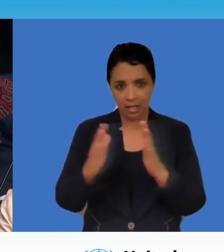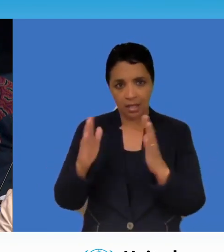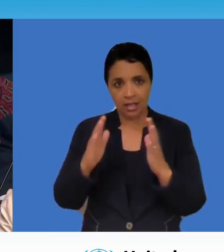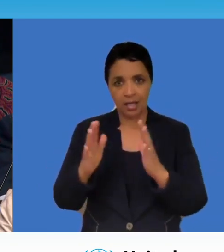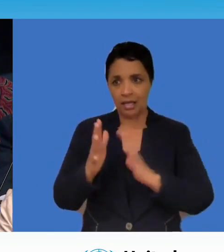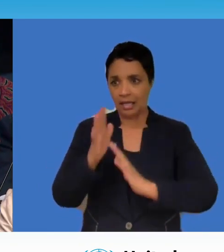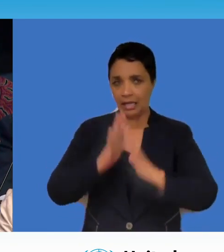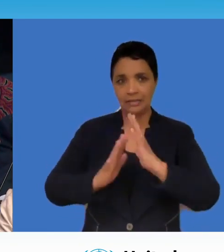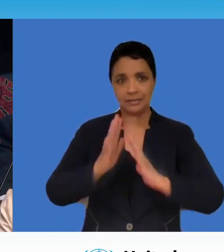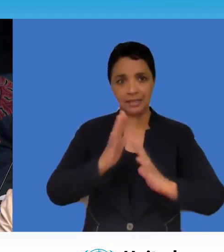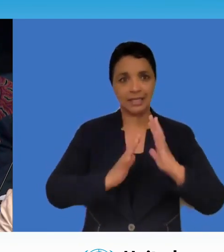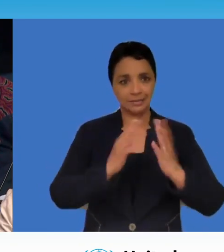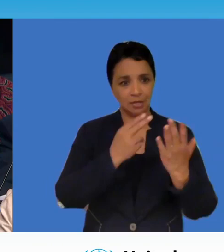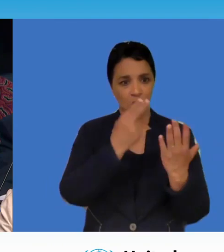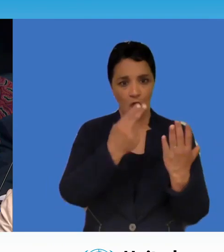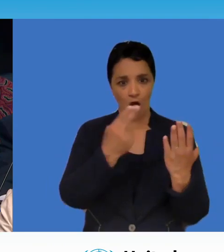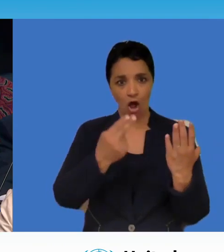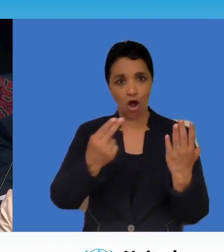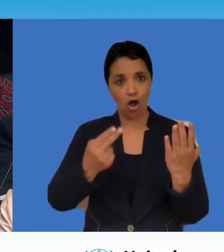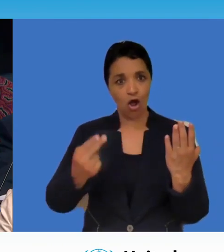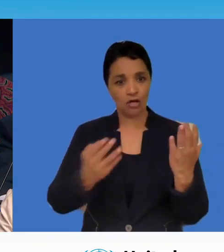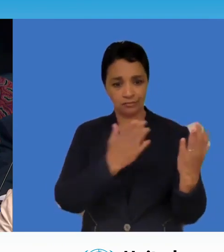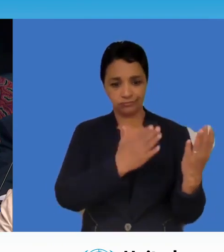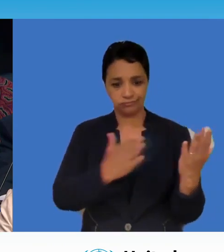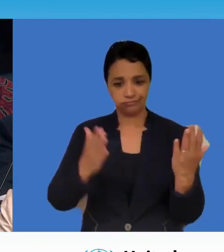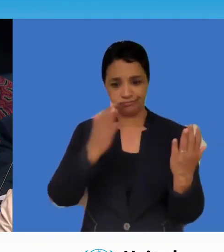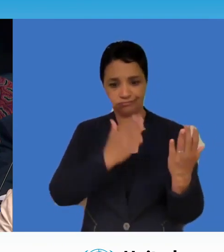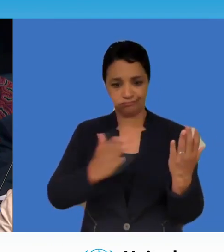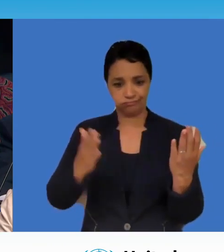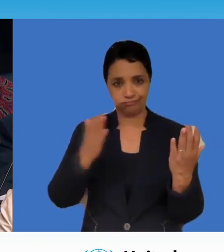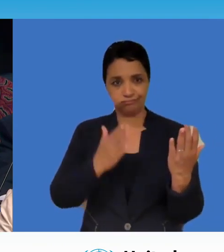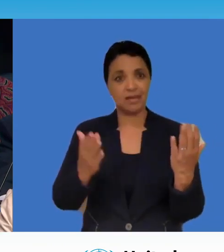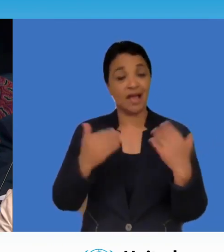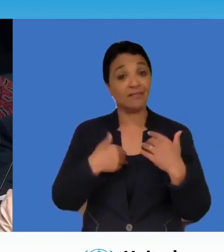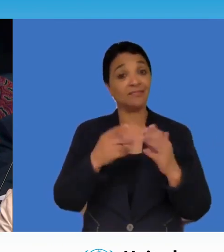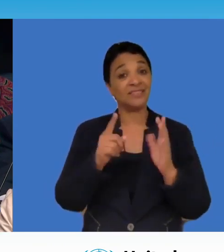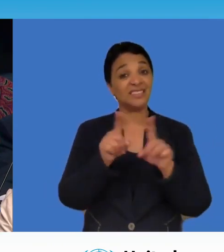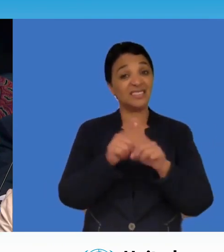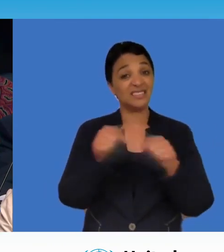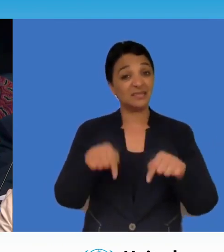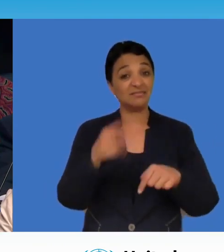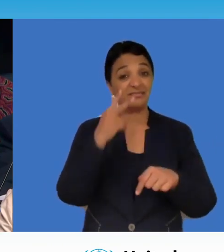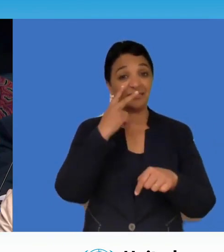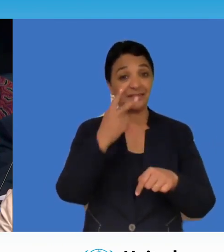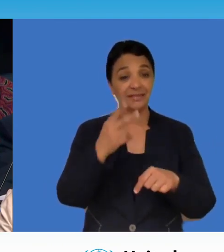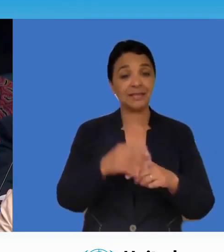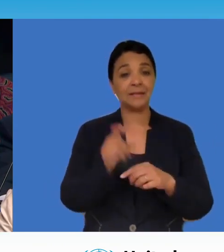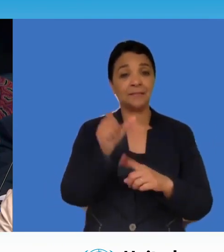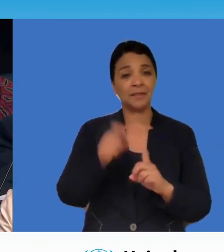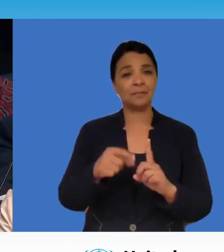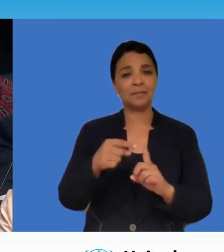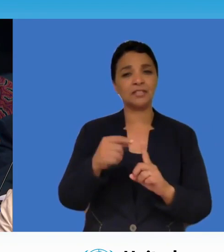is completed on the screen you can see also an artwork here by G Cornwall G is a young indigenous